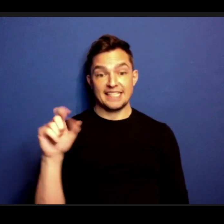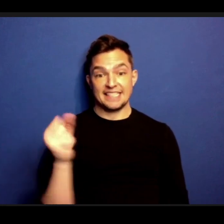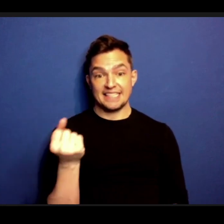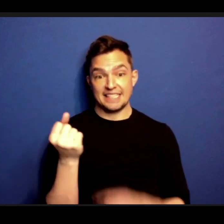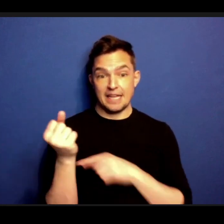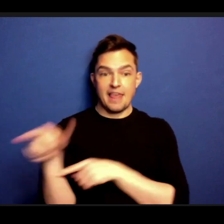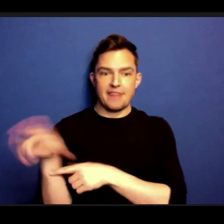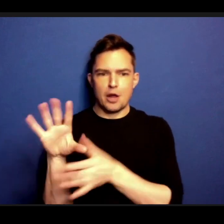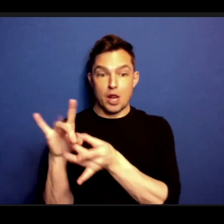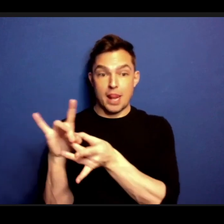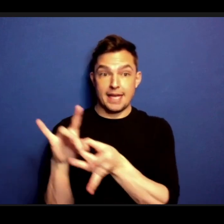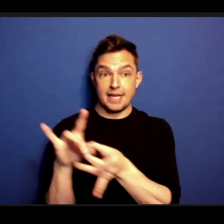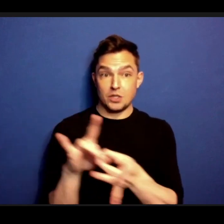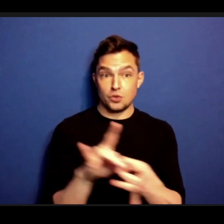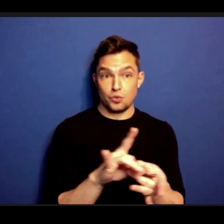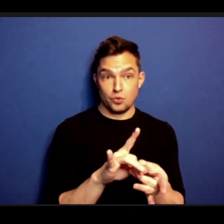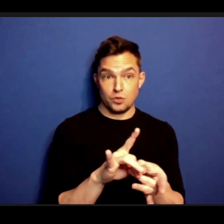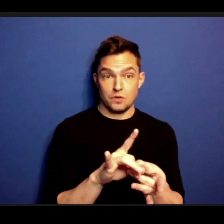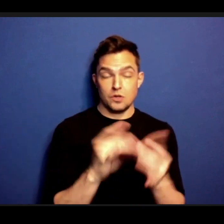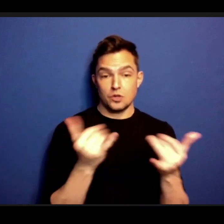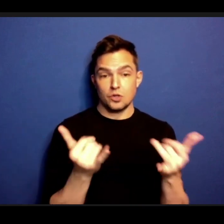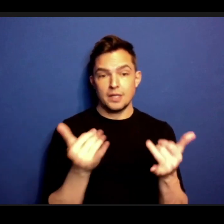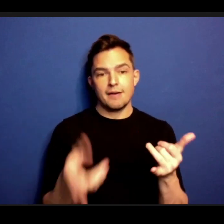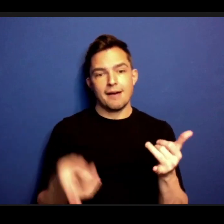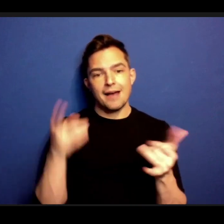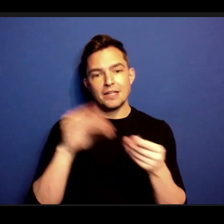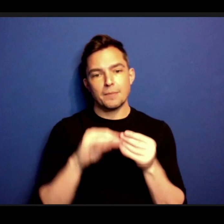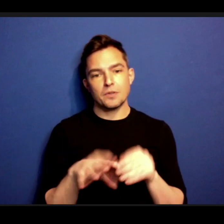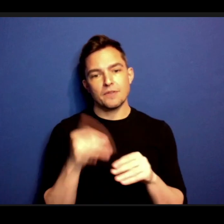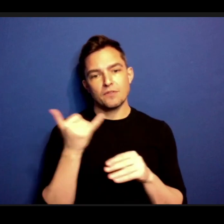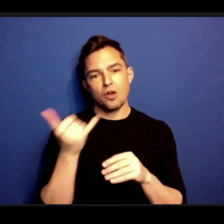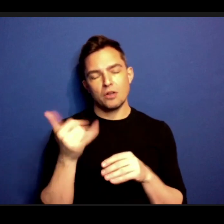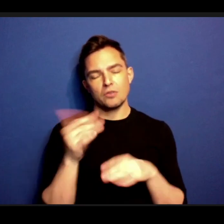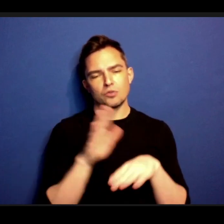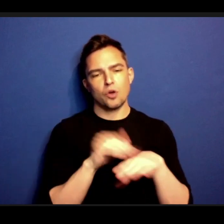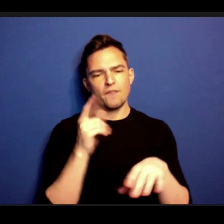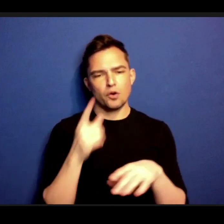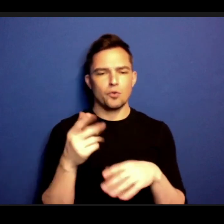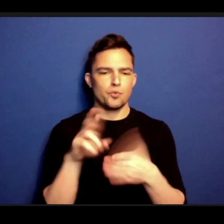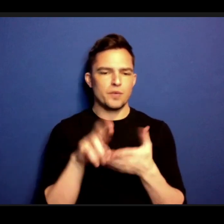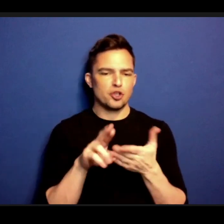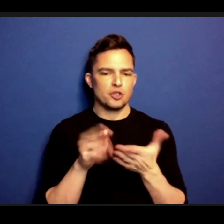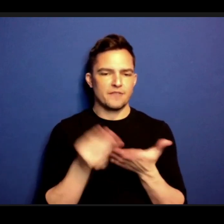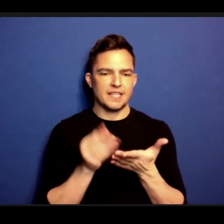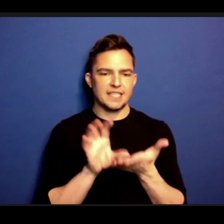example, currently like high numbers of like calls for research funding that are also then